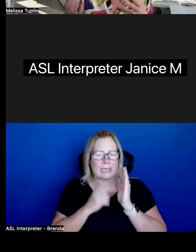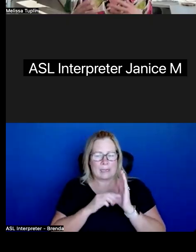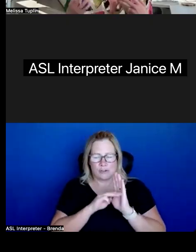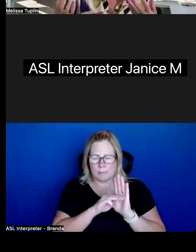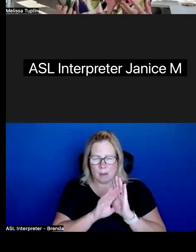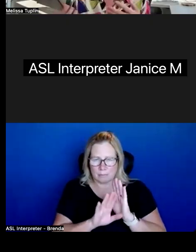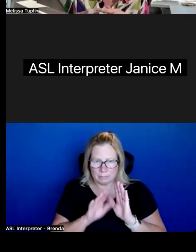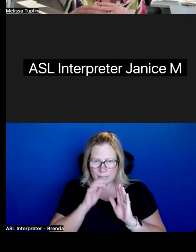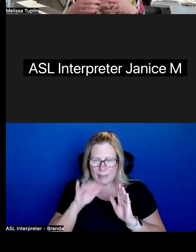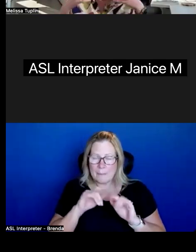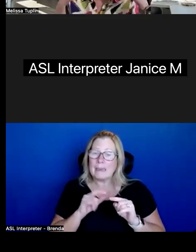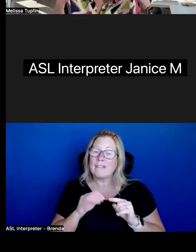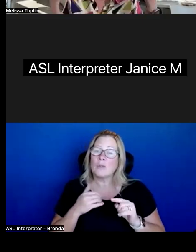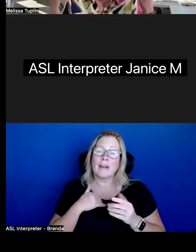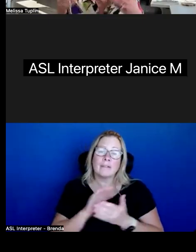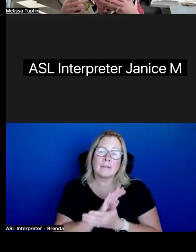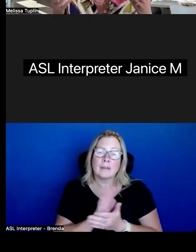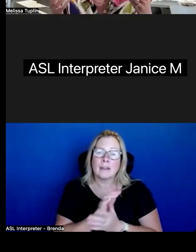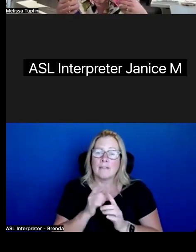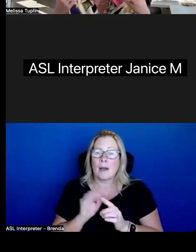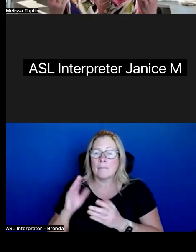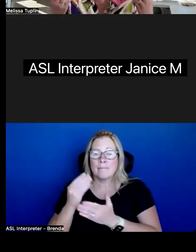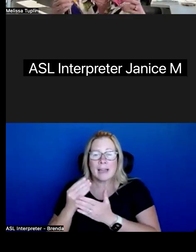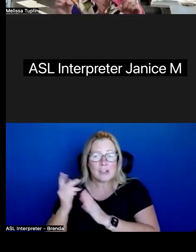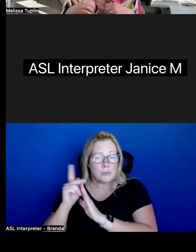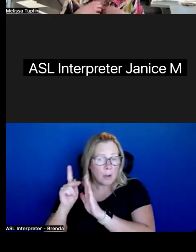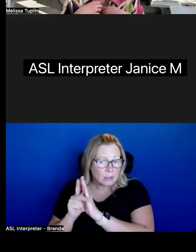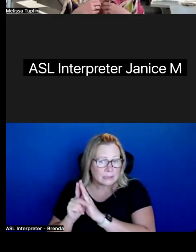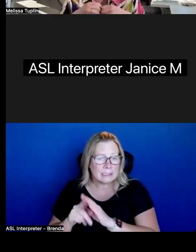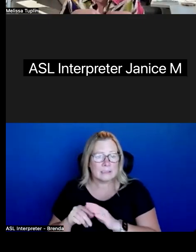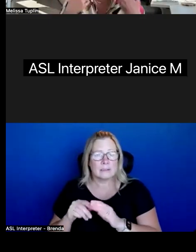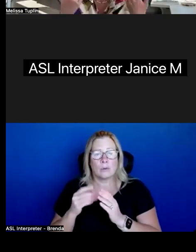if you have documents from your, you know, financial policies or manuals that you can just